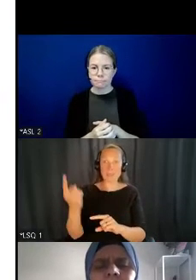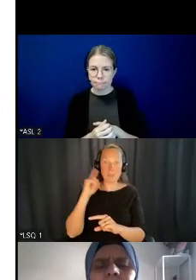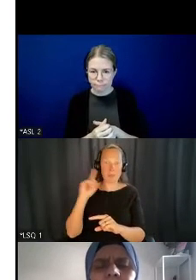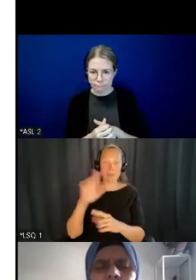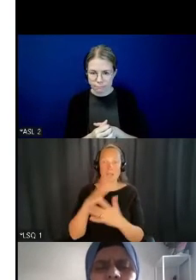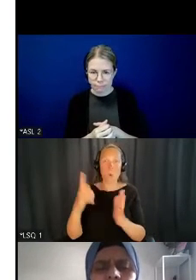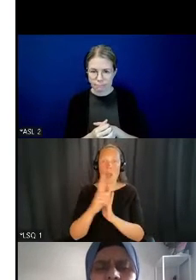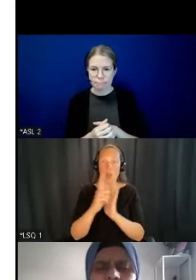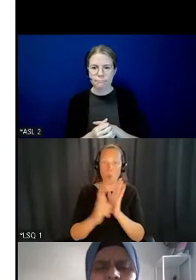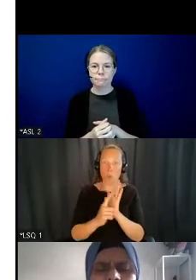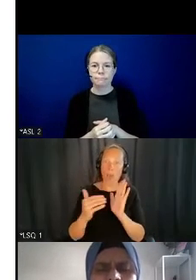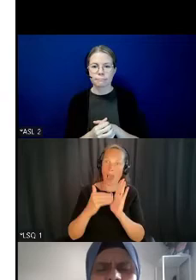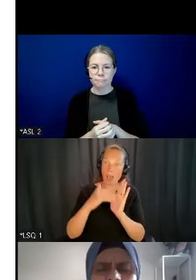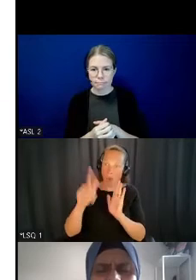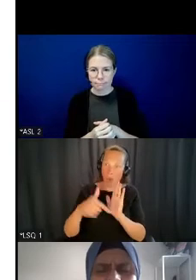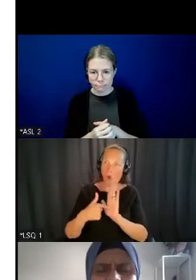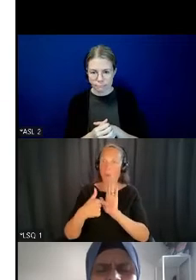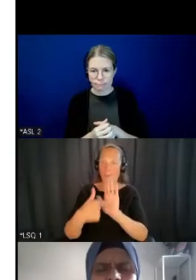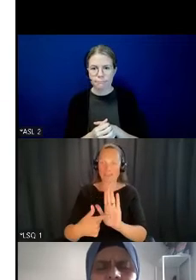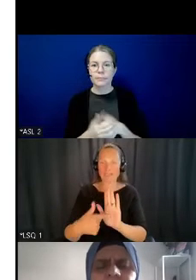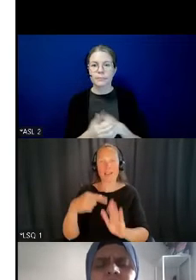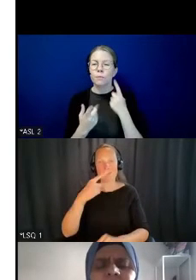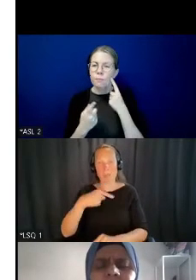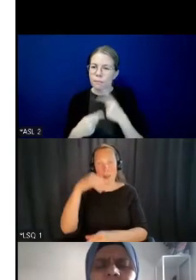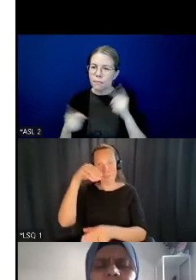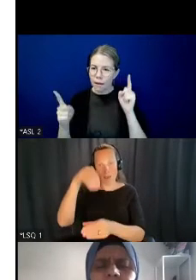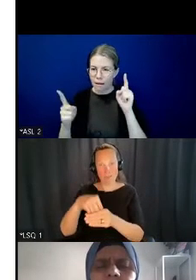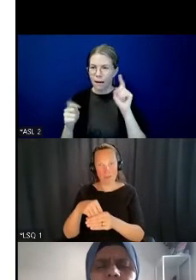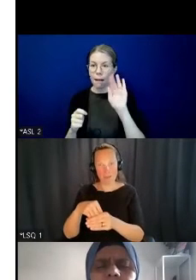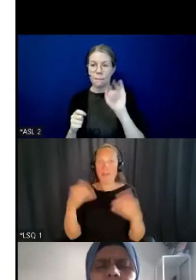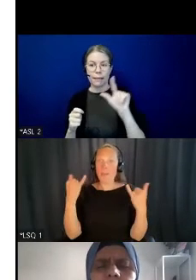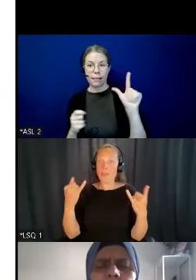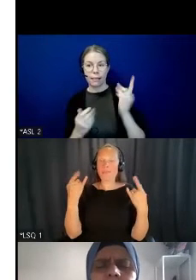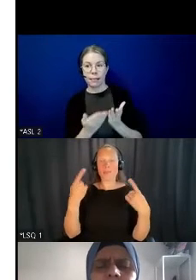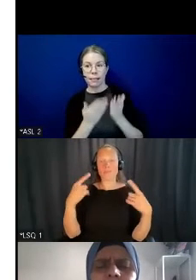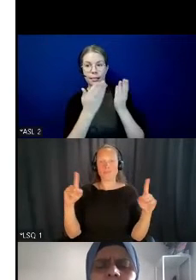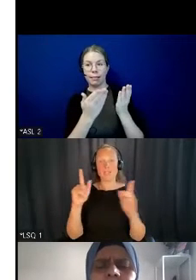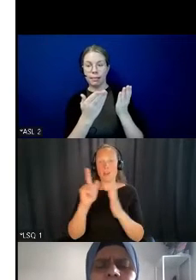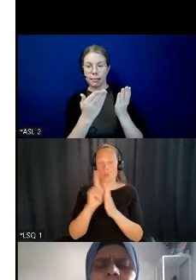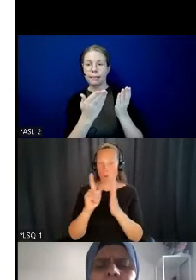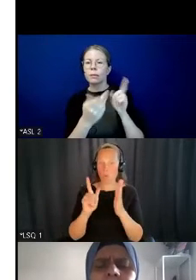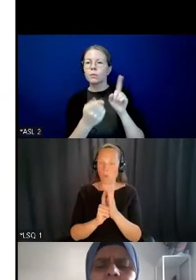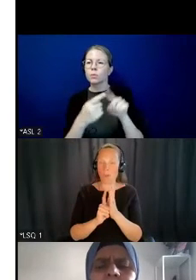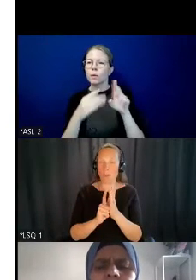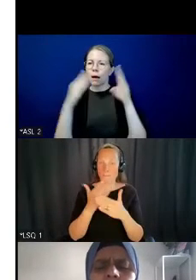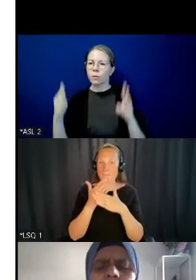IS A BILL IN THE HOUSE OF COMMONS. AND TODAY WE'RE GOING TO LEARN MORE ABOUT HOW THAT BILL